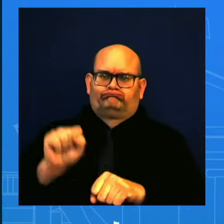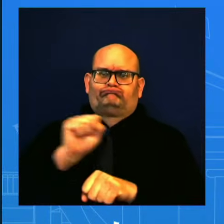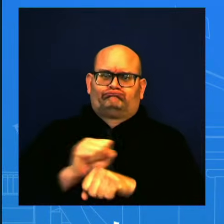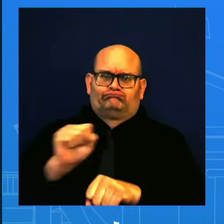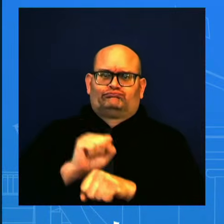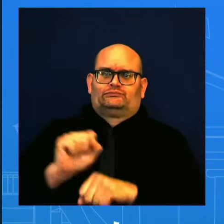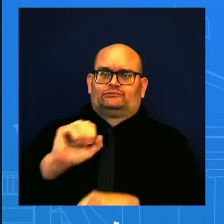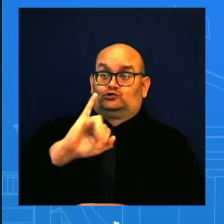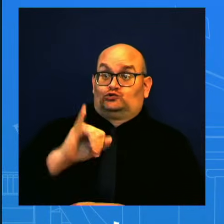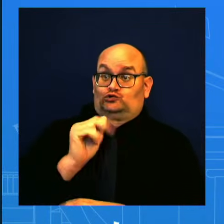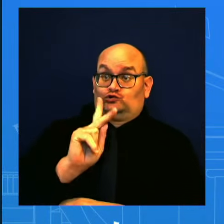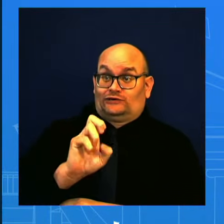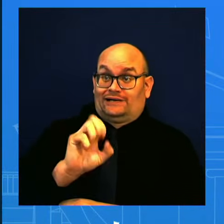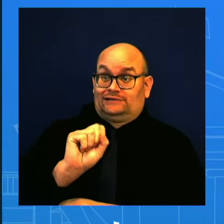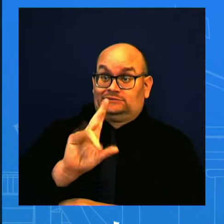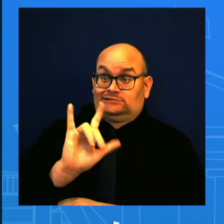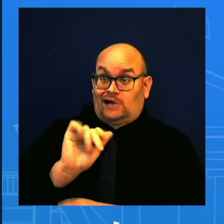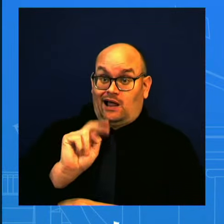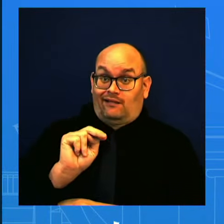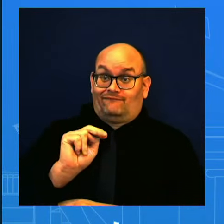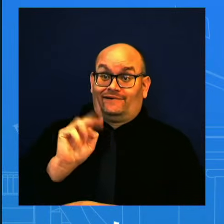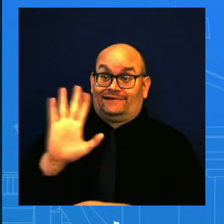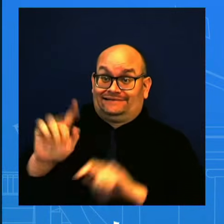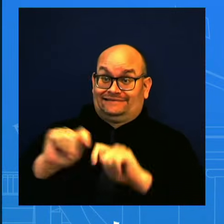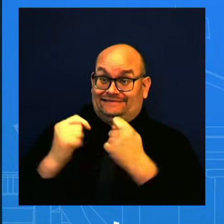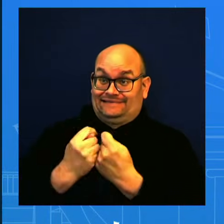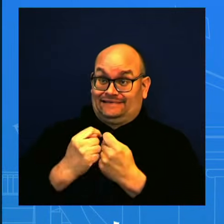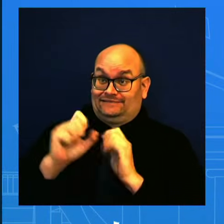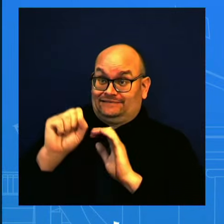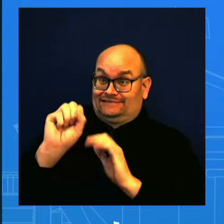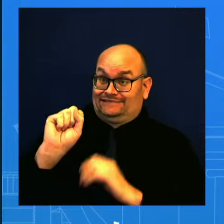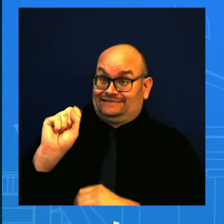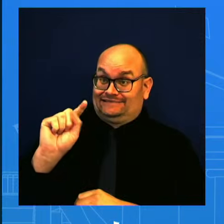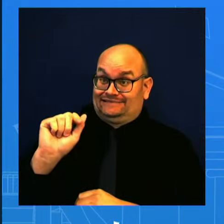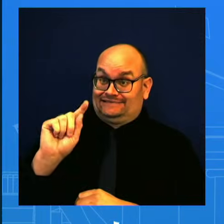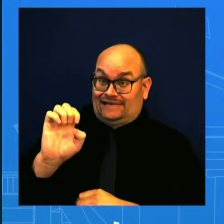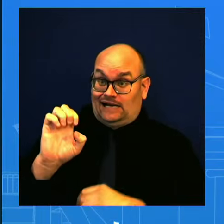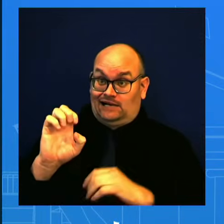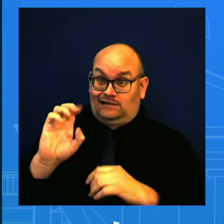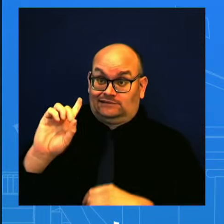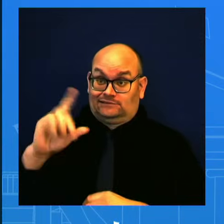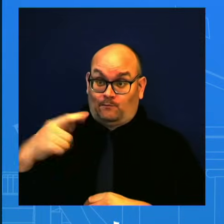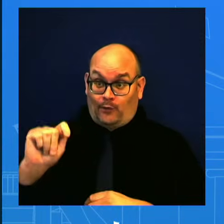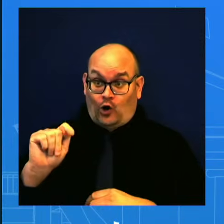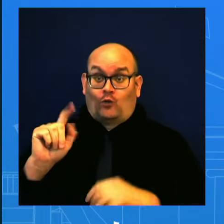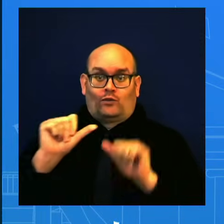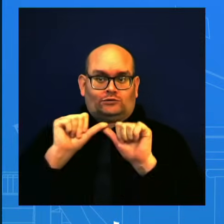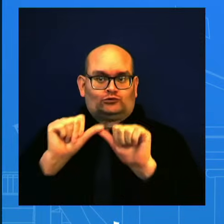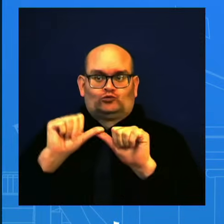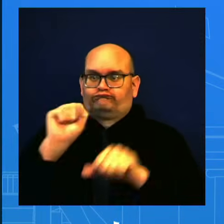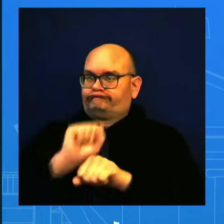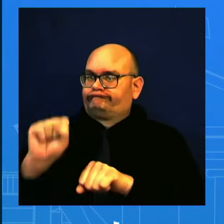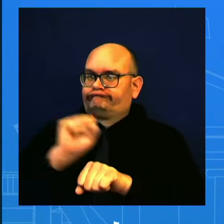about wanting to do. And let's not forget, they want to -- they want to make sure that Social -- cut Social Security and Medicare.